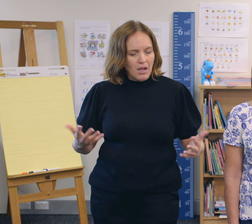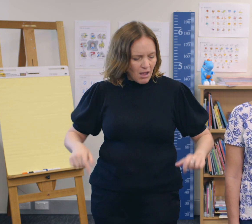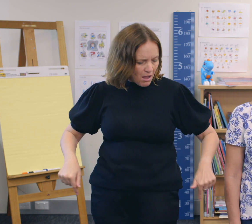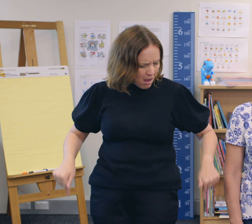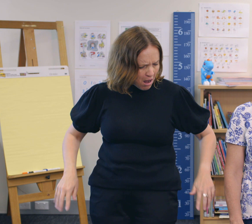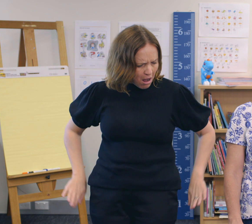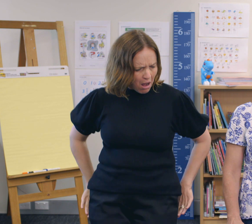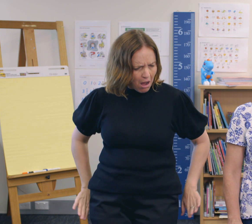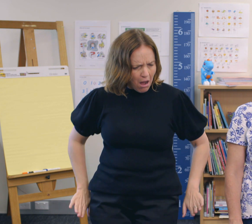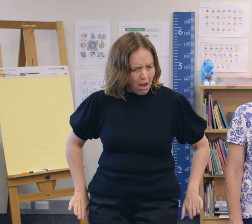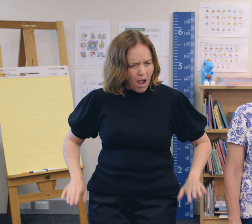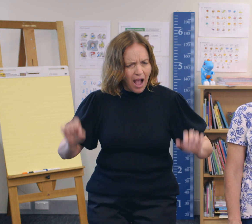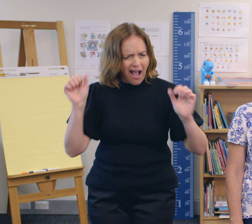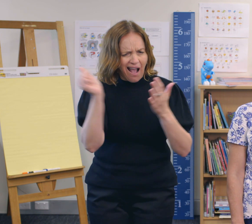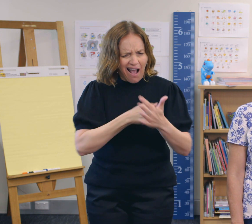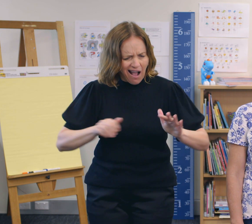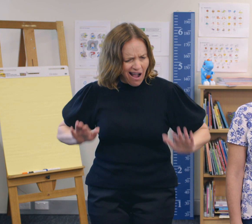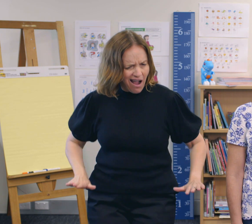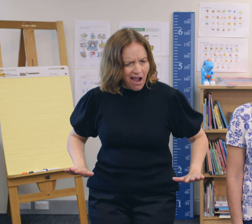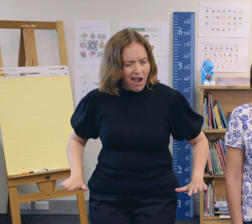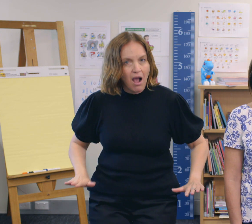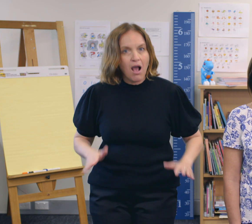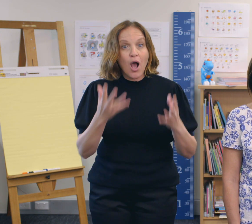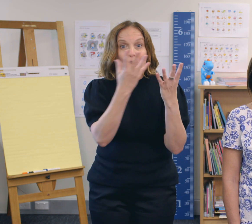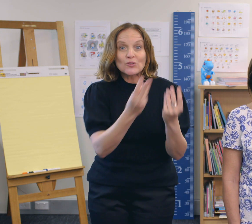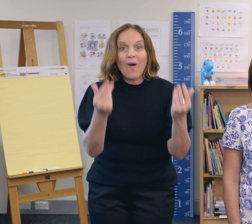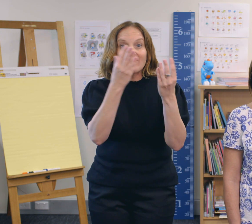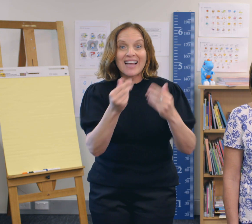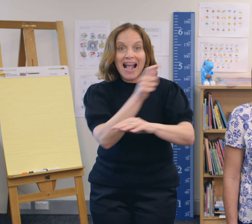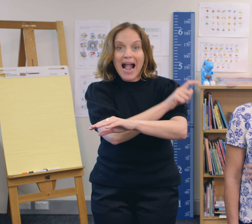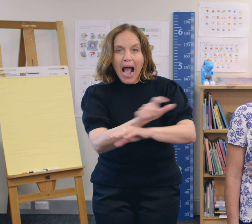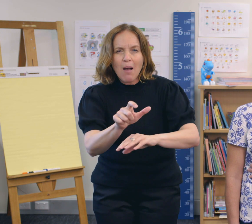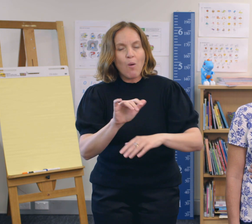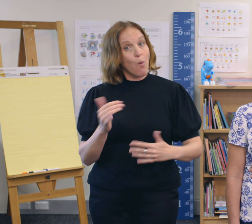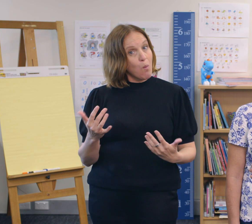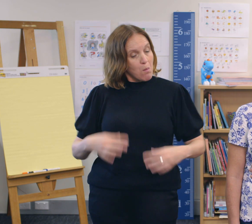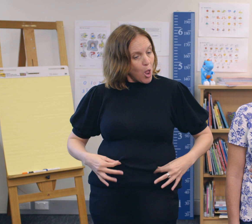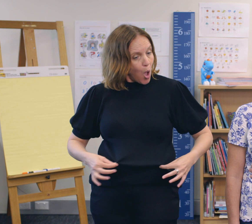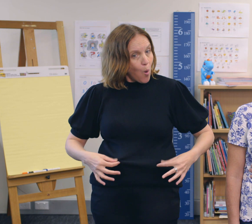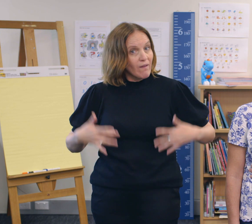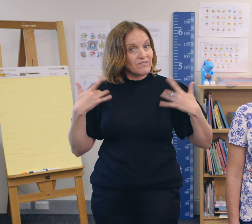Can you feel hard tiles, soft carpet, or your clothes?